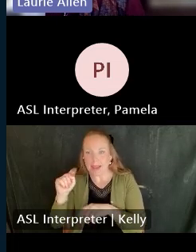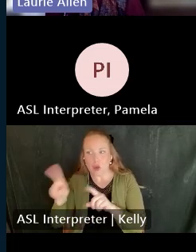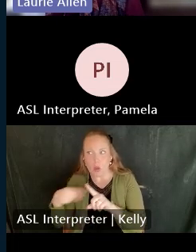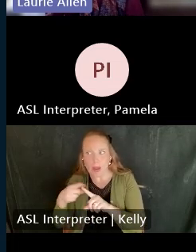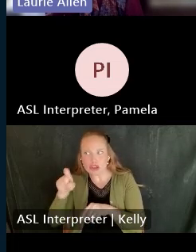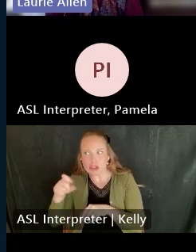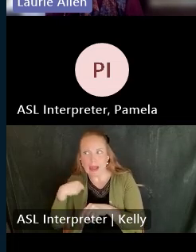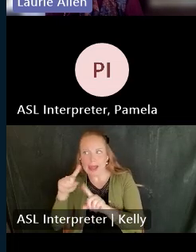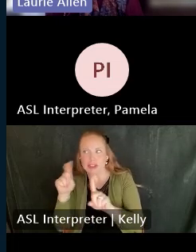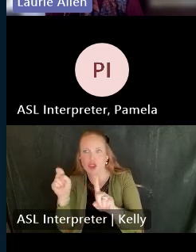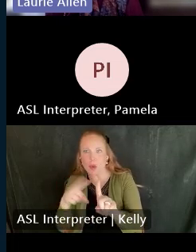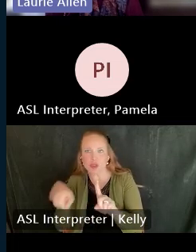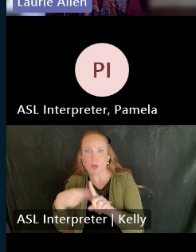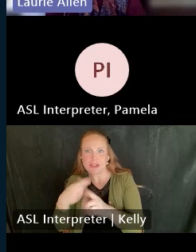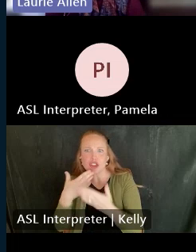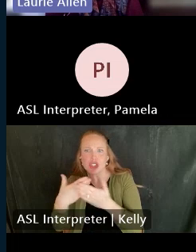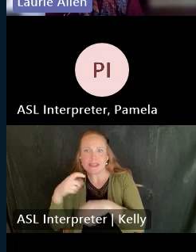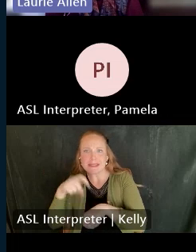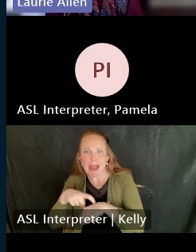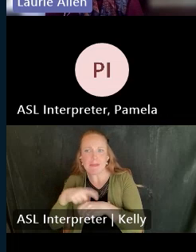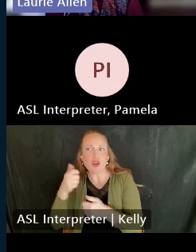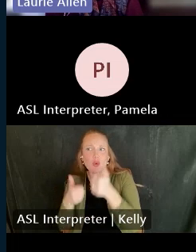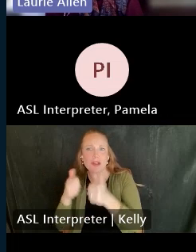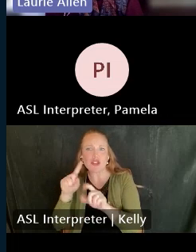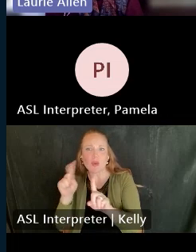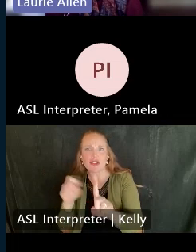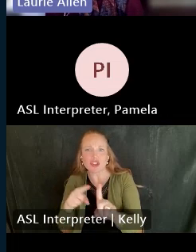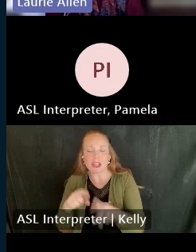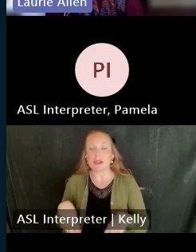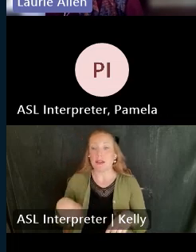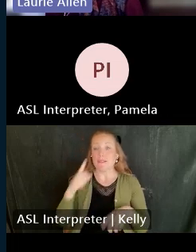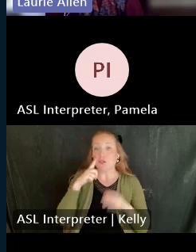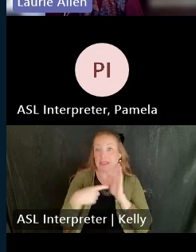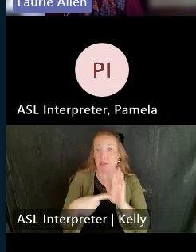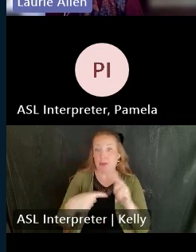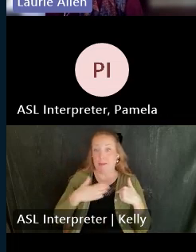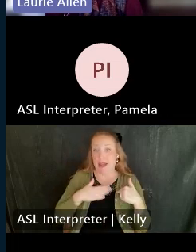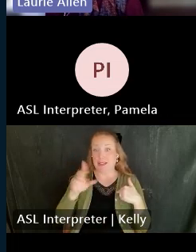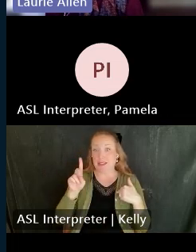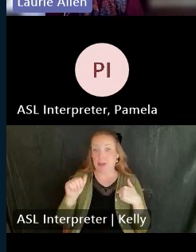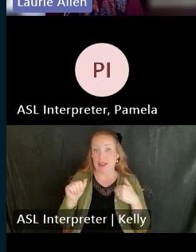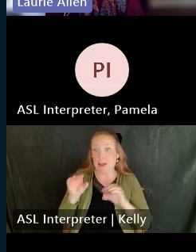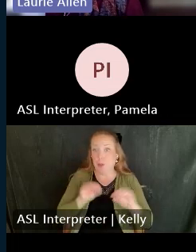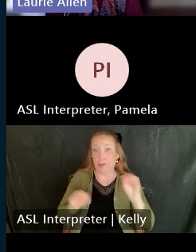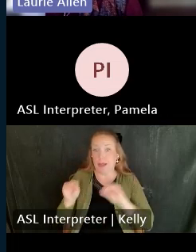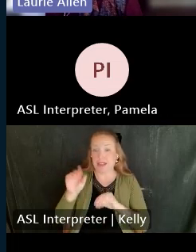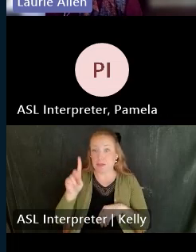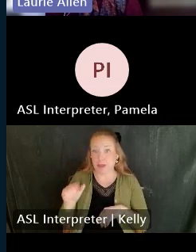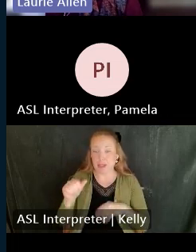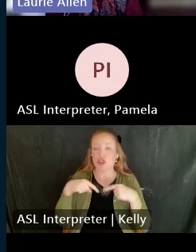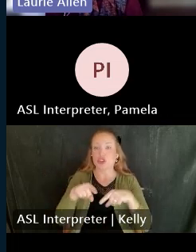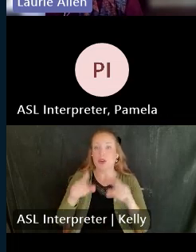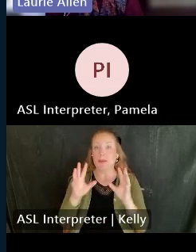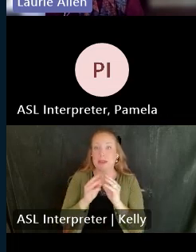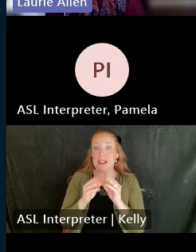I mentioned I have a mobility disability. I can't type on a traditional keyboard. So in meetings, I would have to remember what was said, what the action items were,